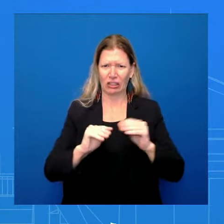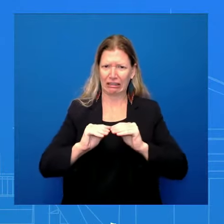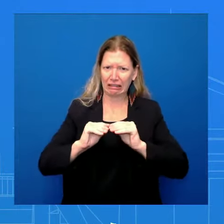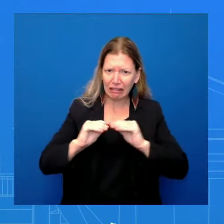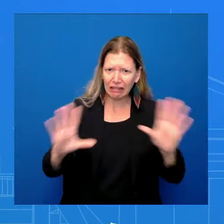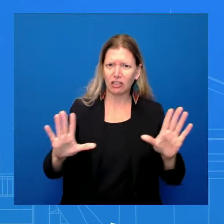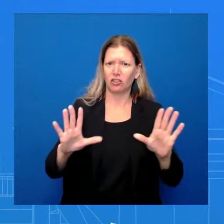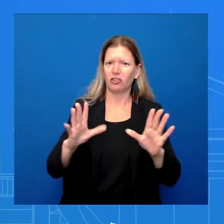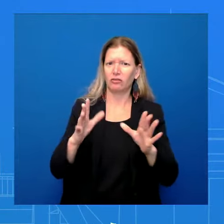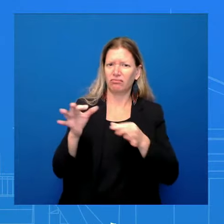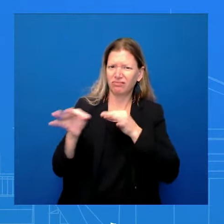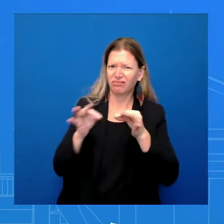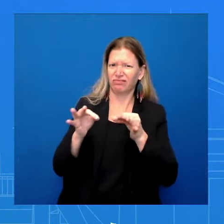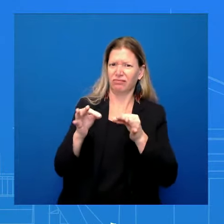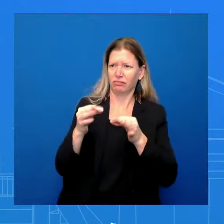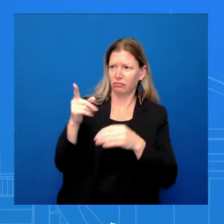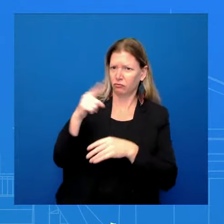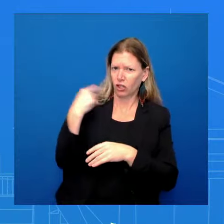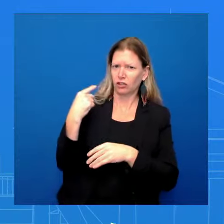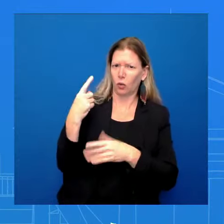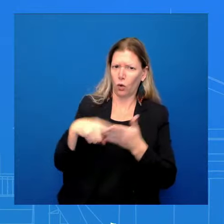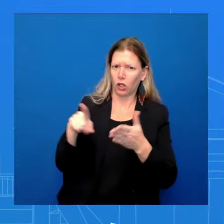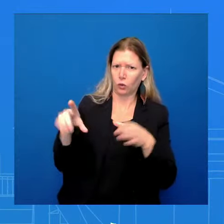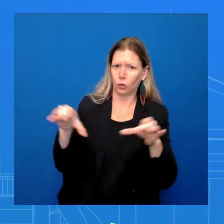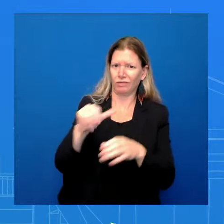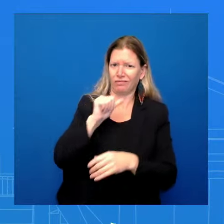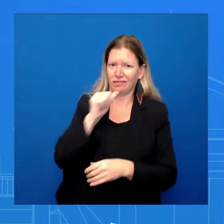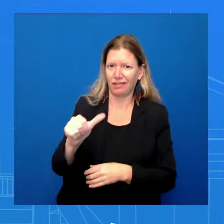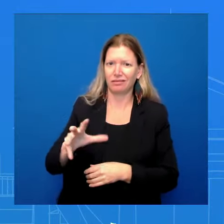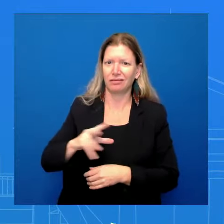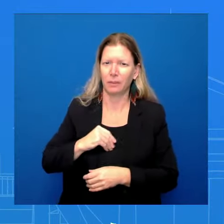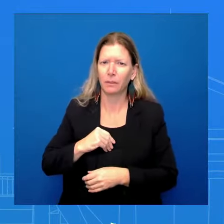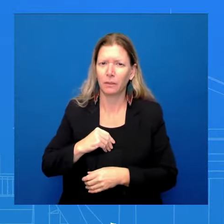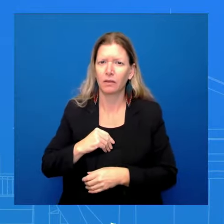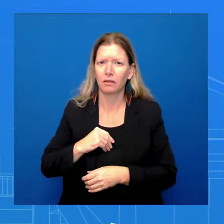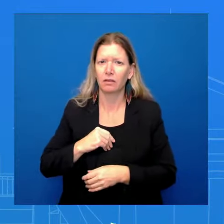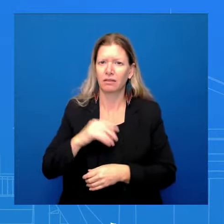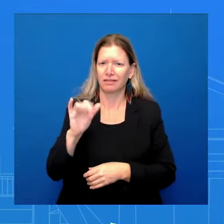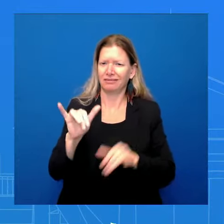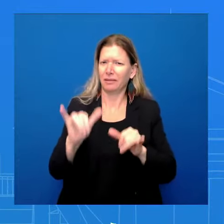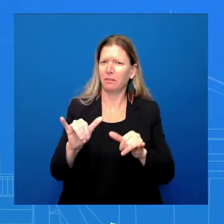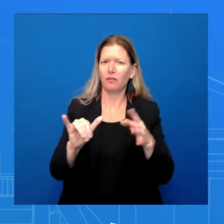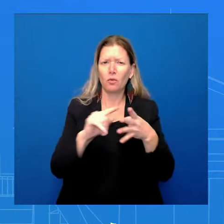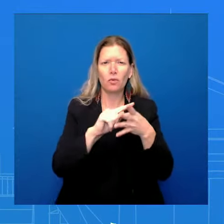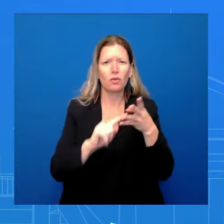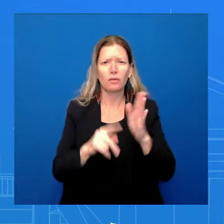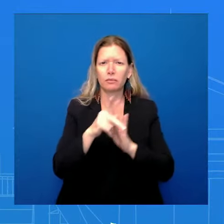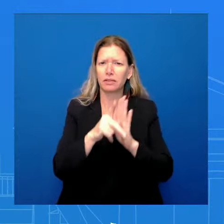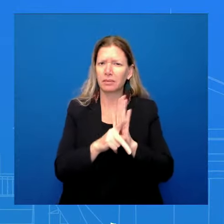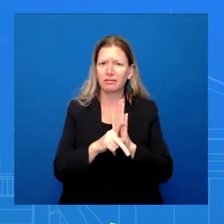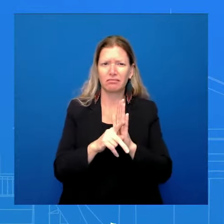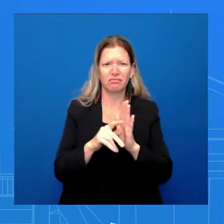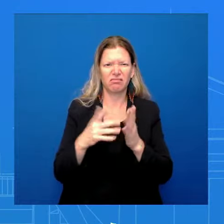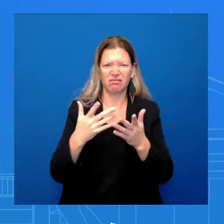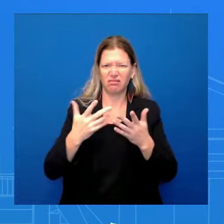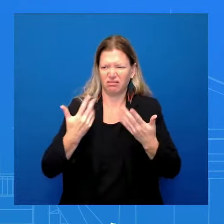are the -- are the same kind of four principles or premises that have been core to the conversation that Ukraine is having with its partners.